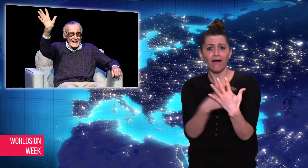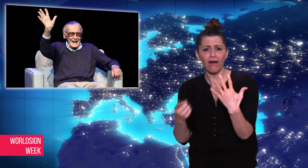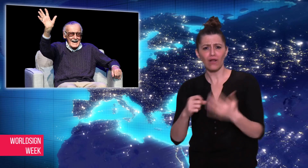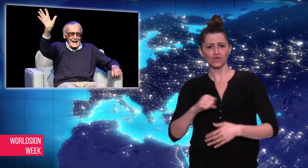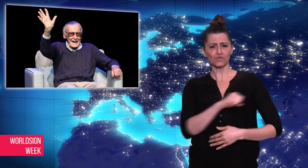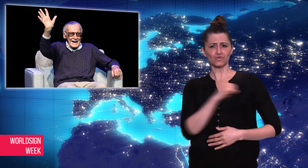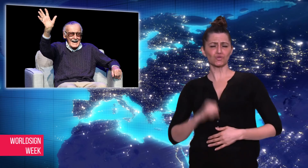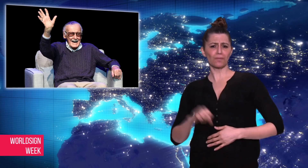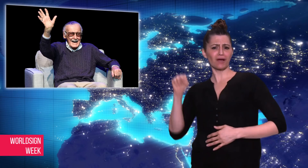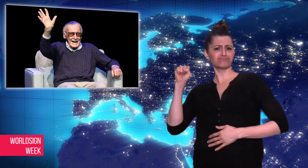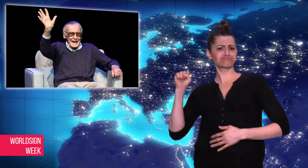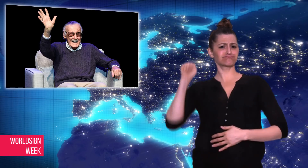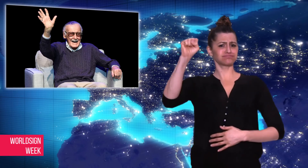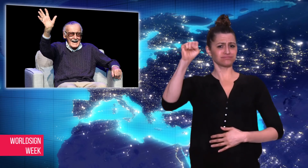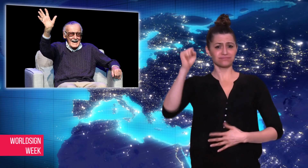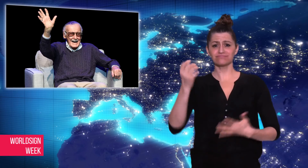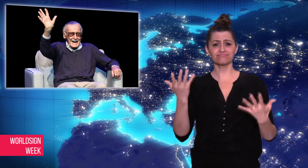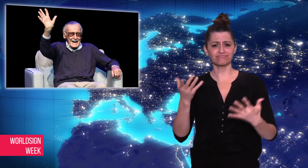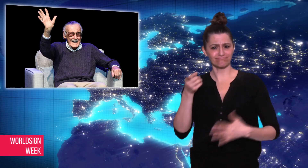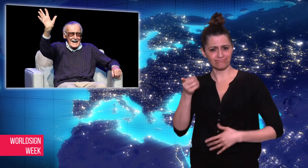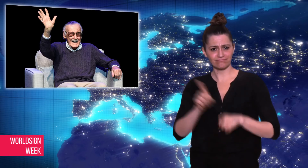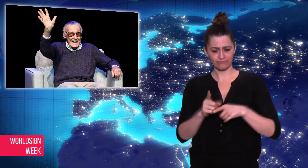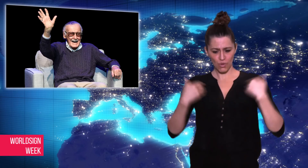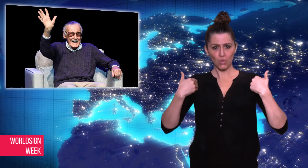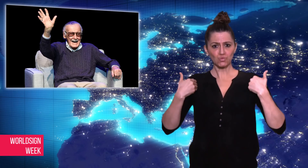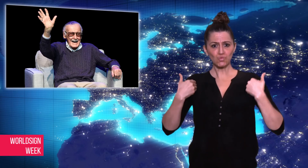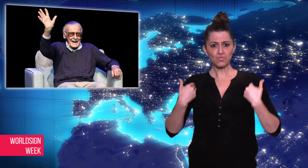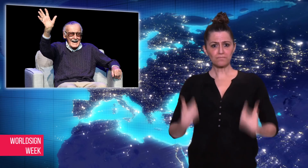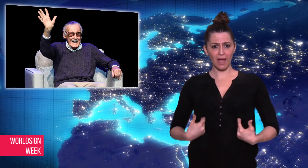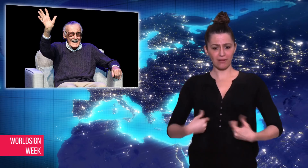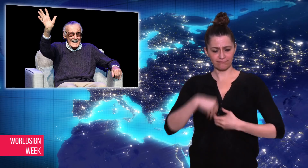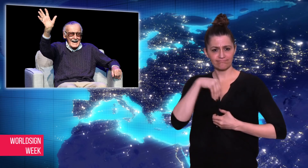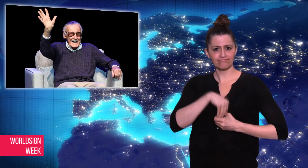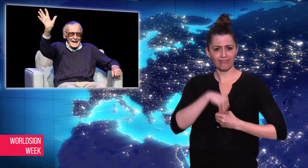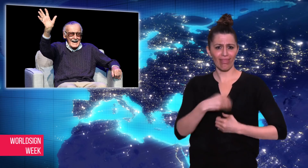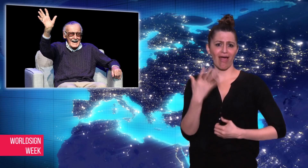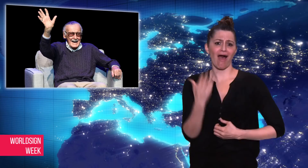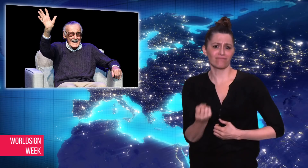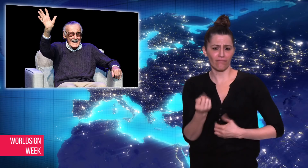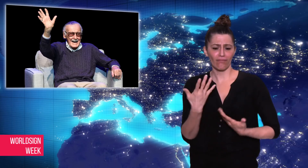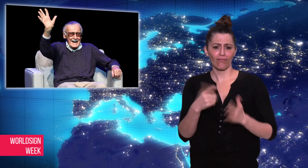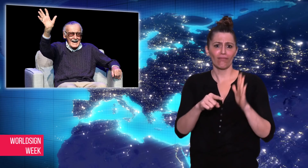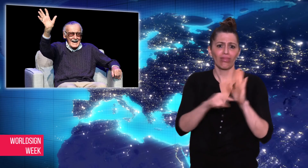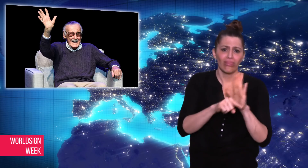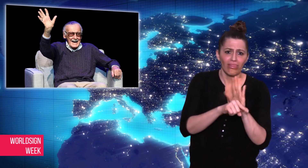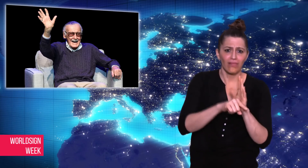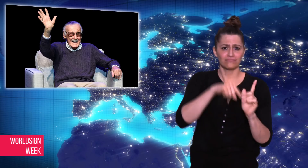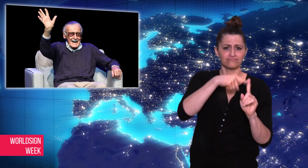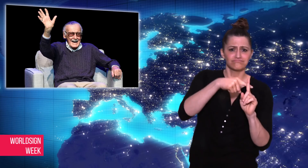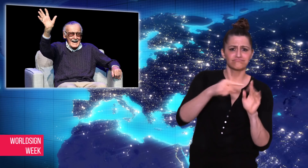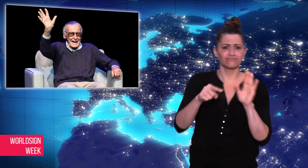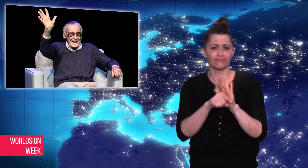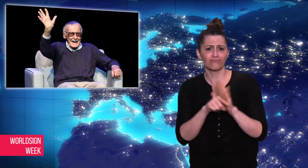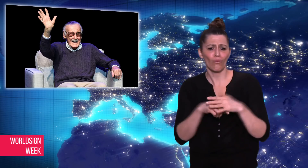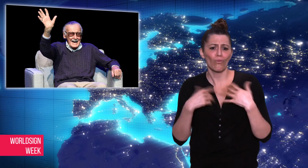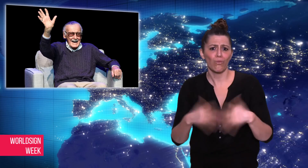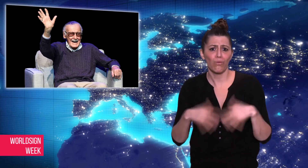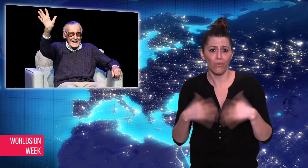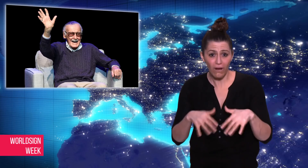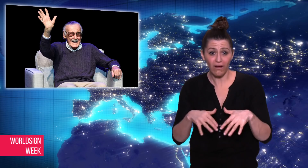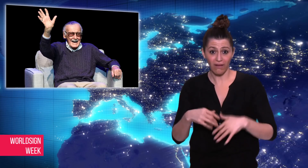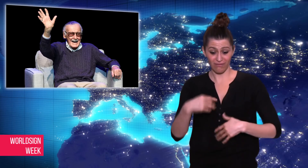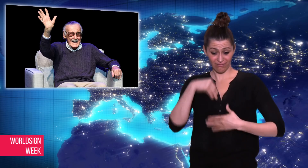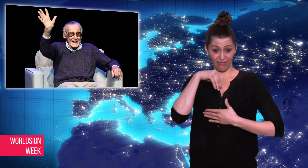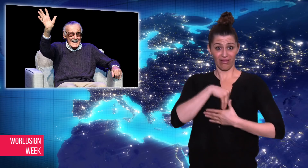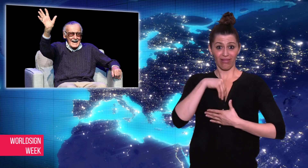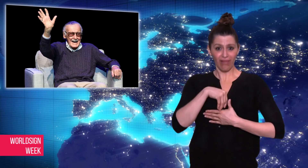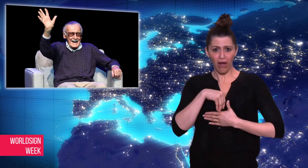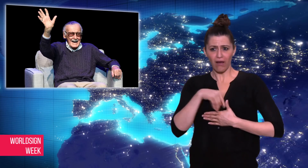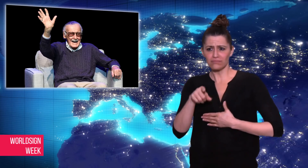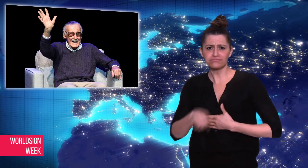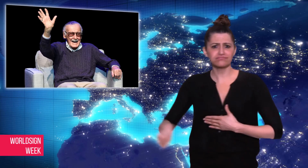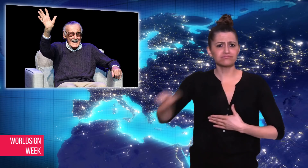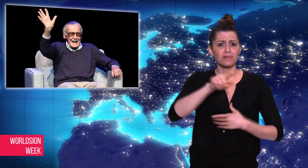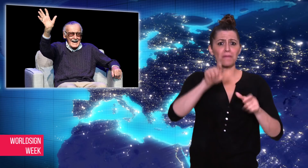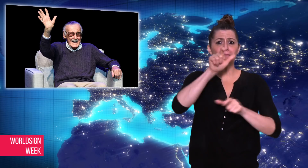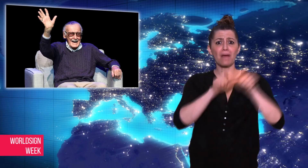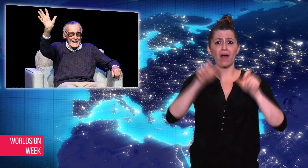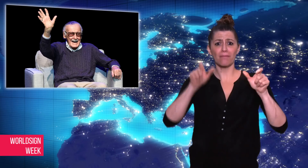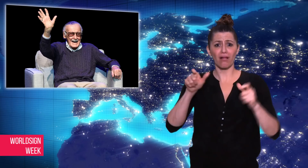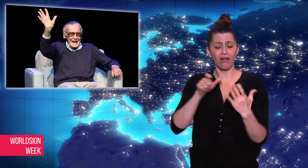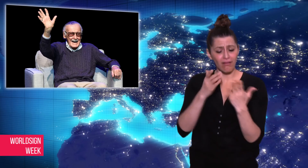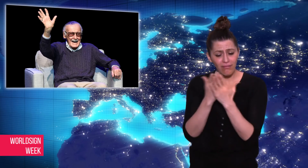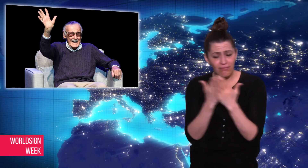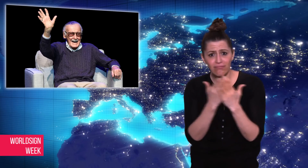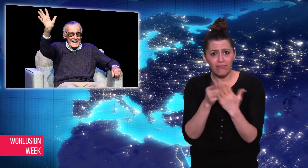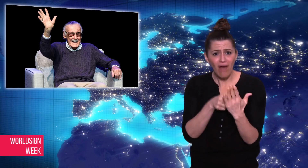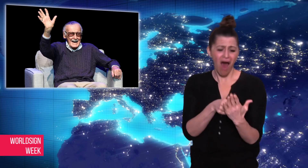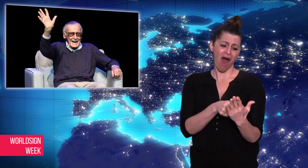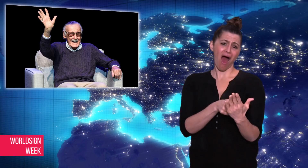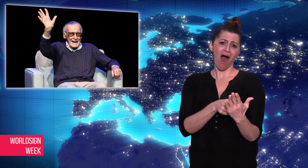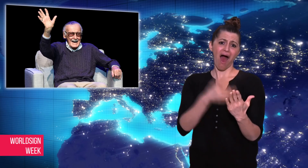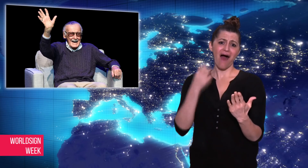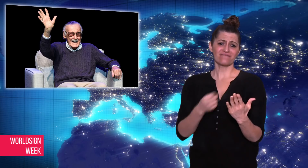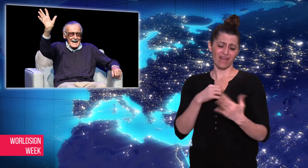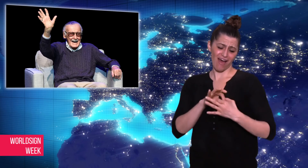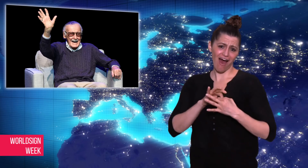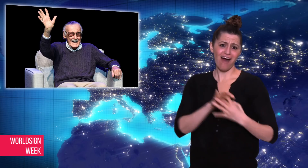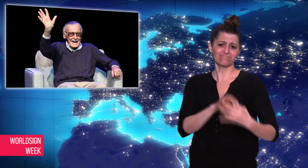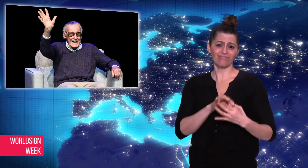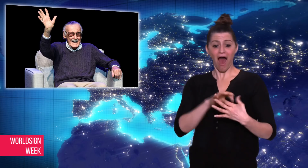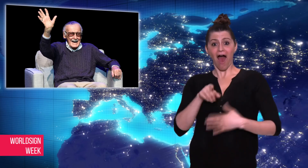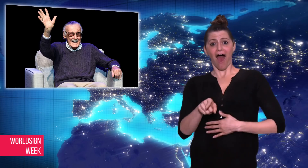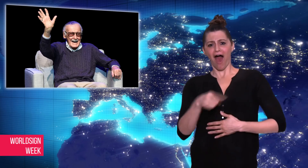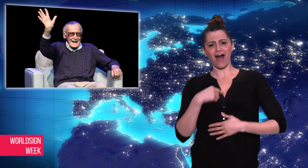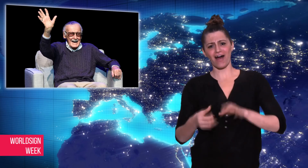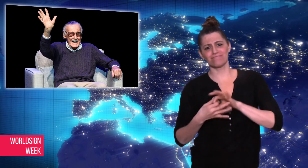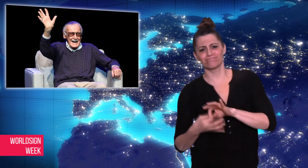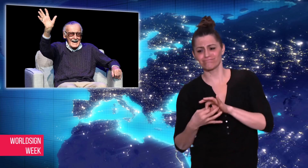as characters with human flaws - something that millions of